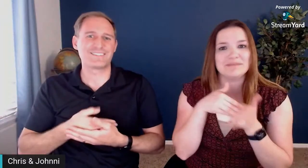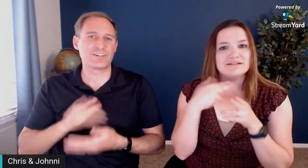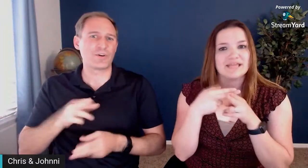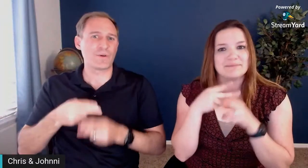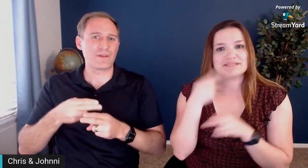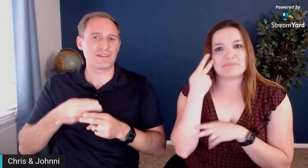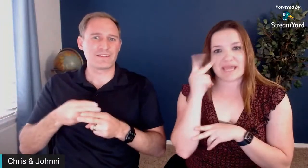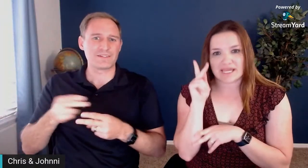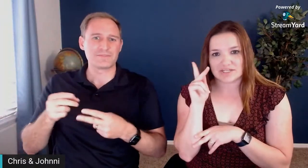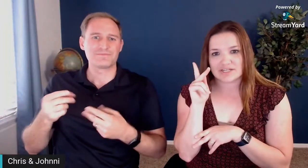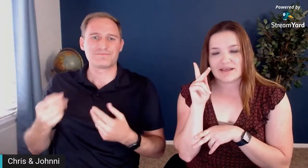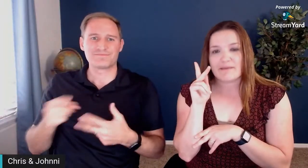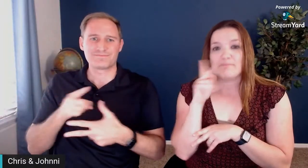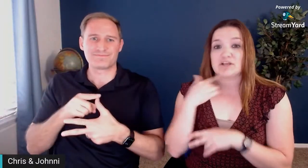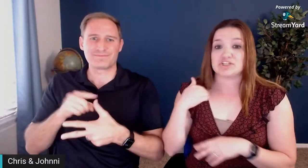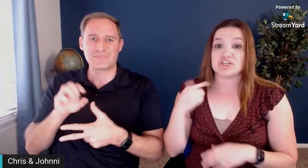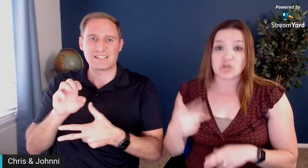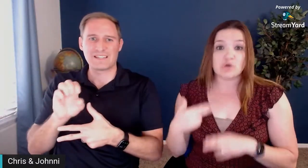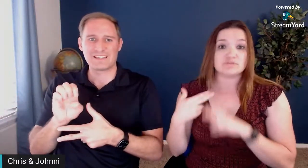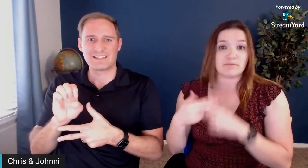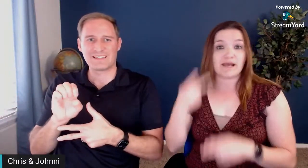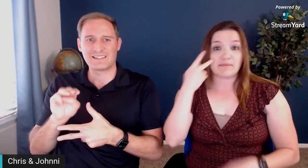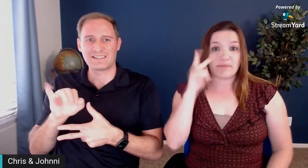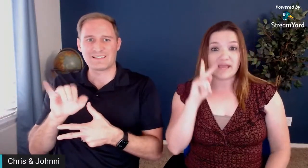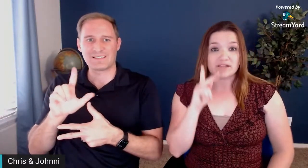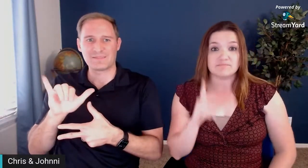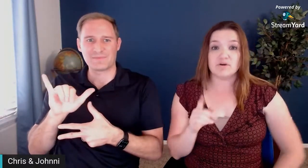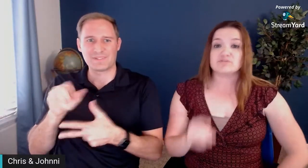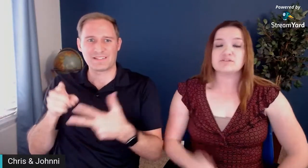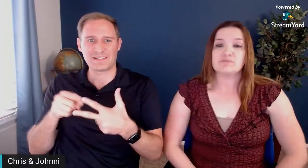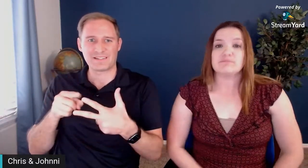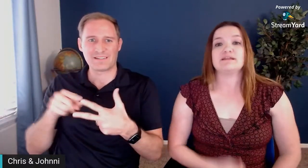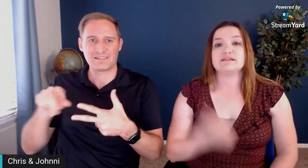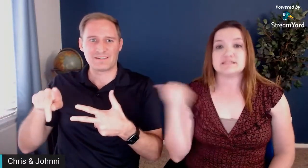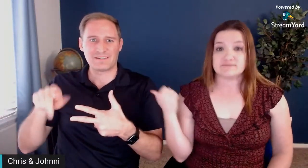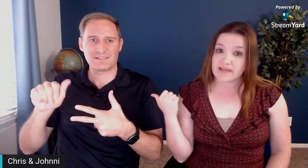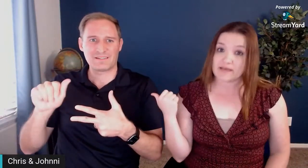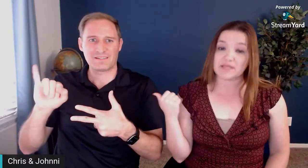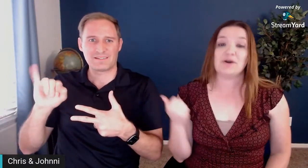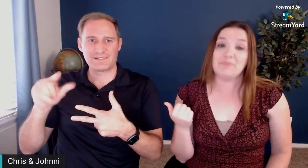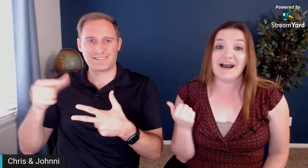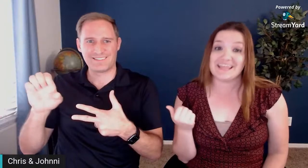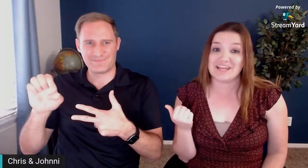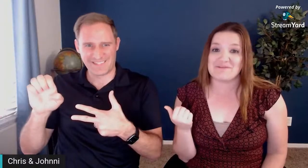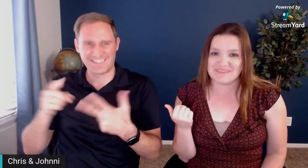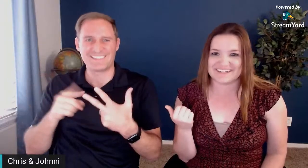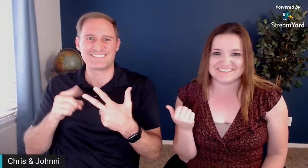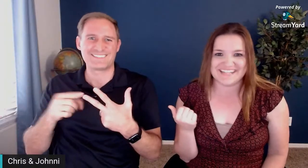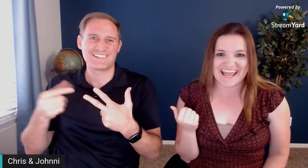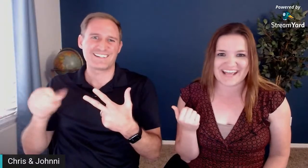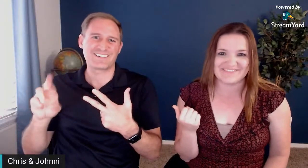middle name is paige but she goes by paige most the women in his family go by their middle names